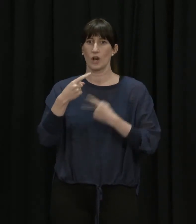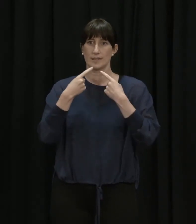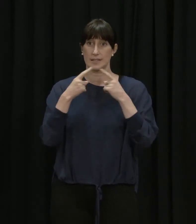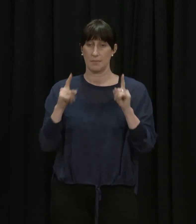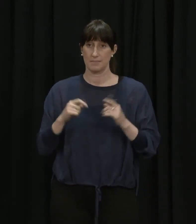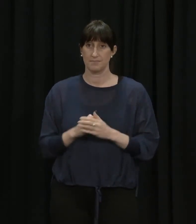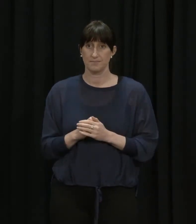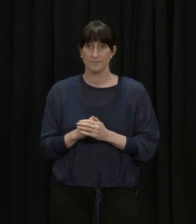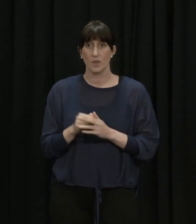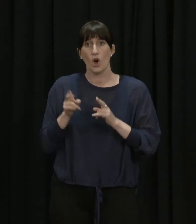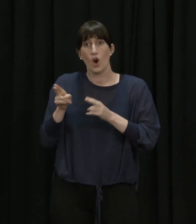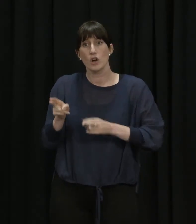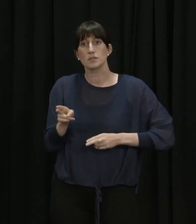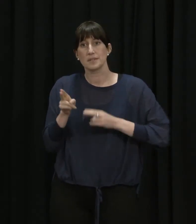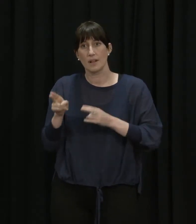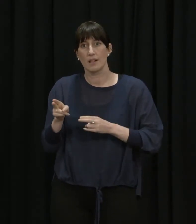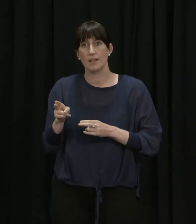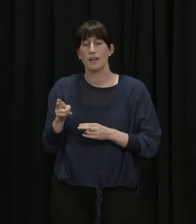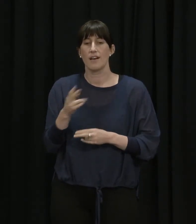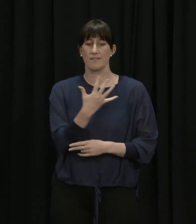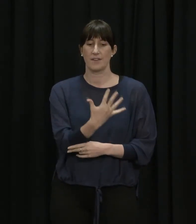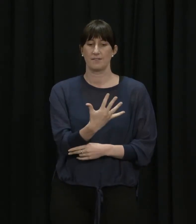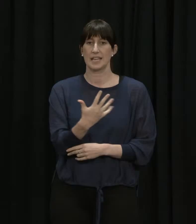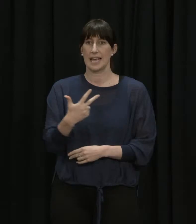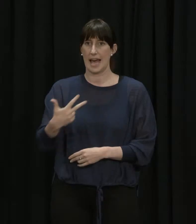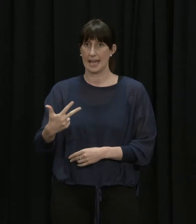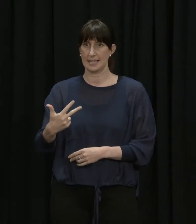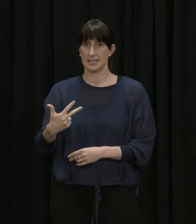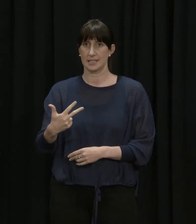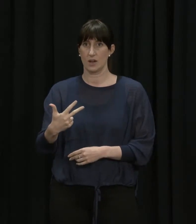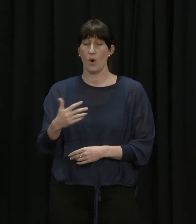today will be in our 1:00